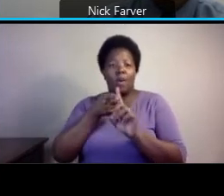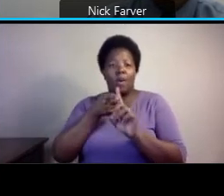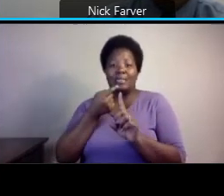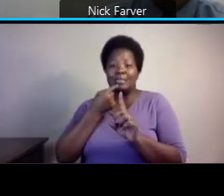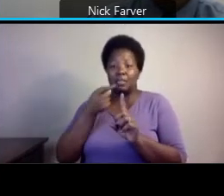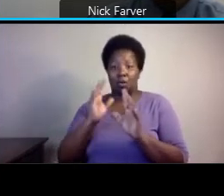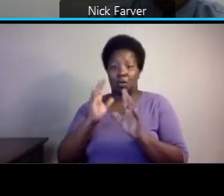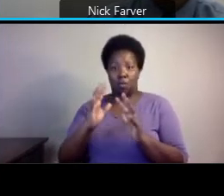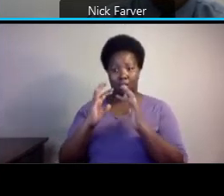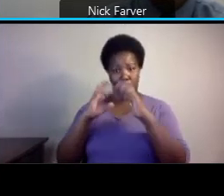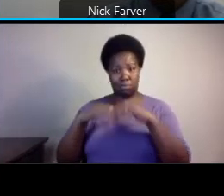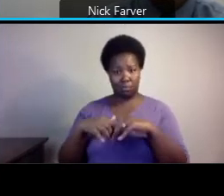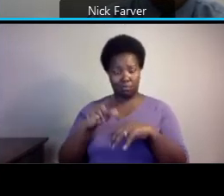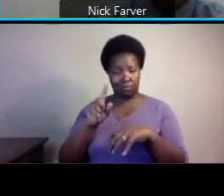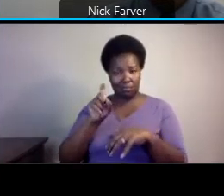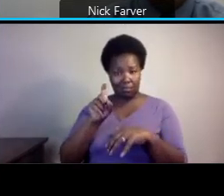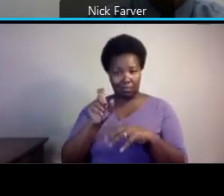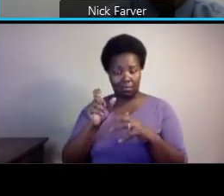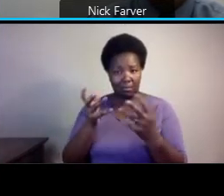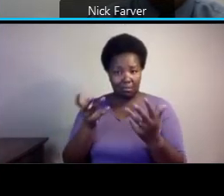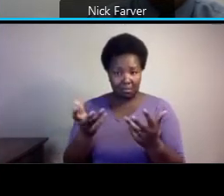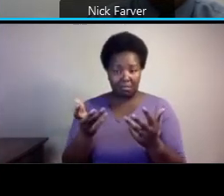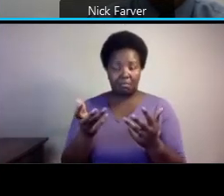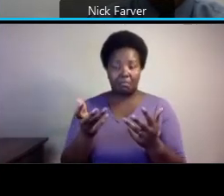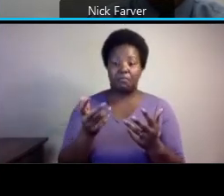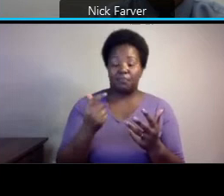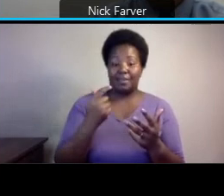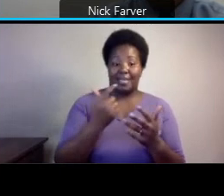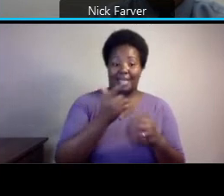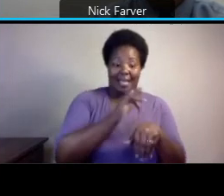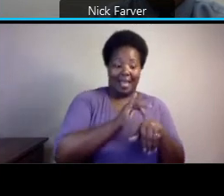it is anticipated to occur in the early stages of construction however